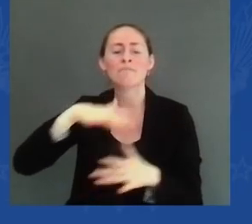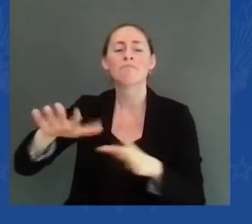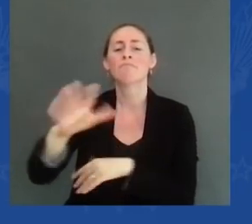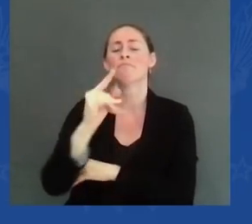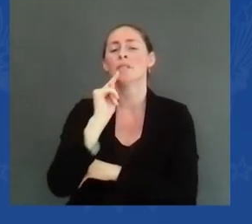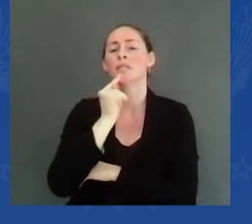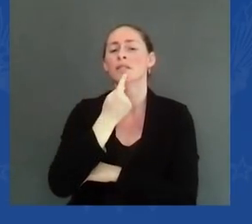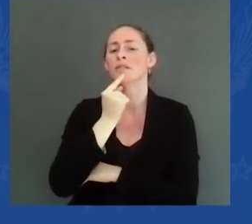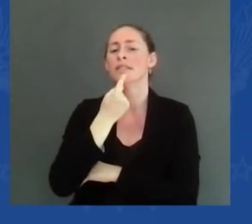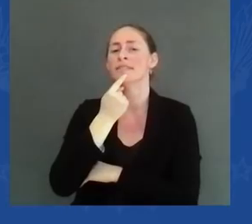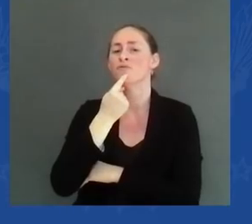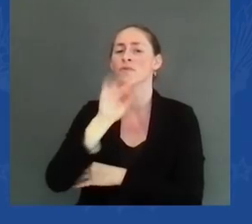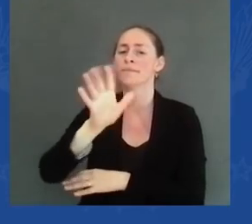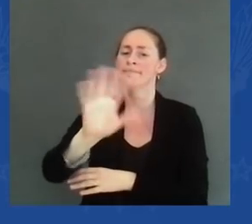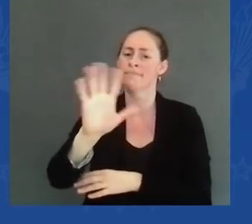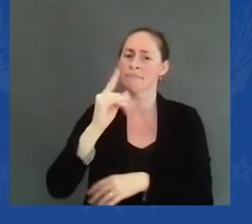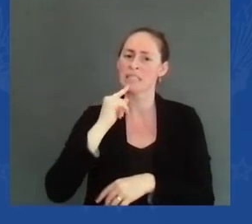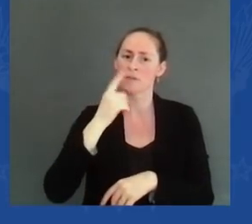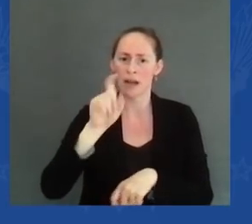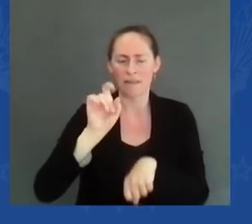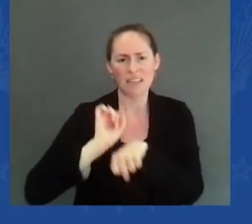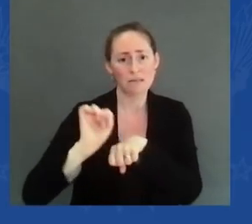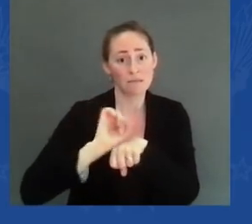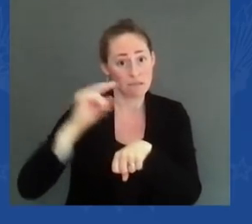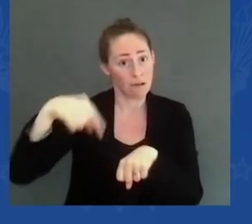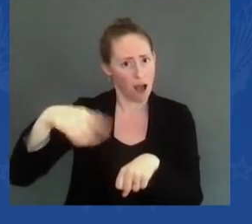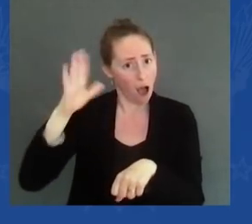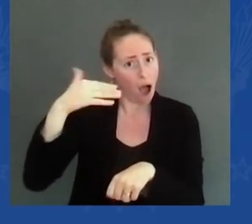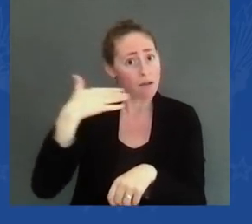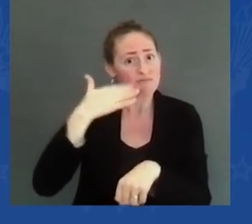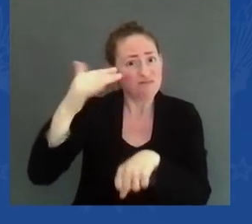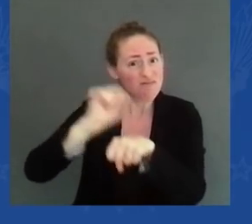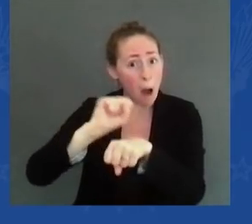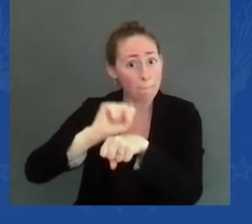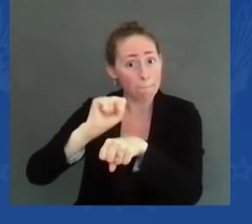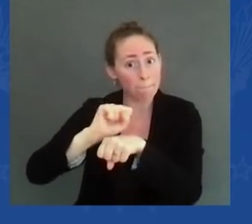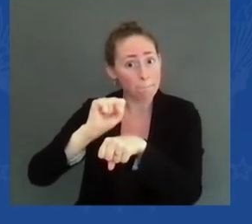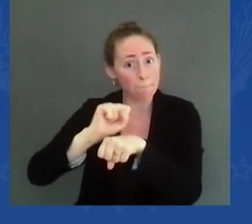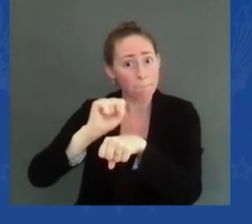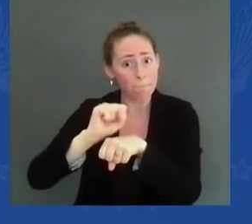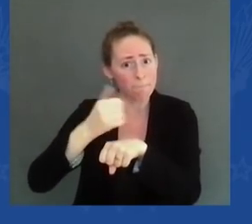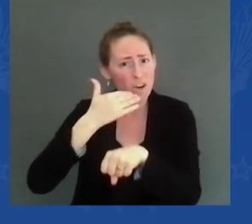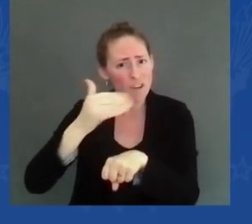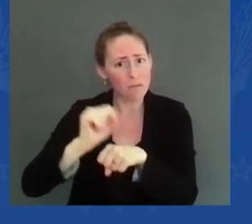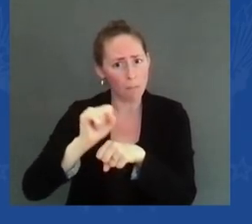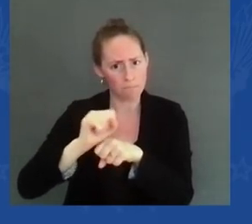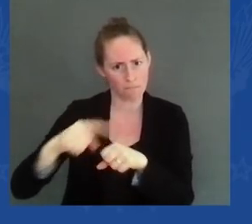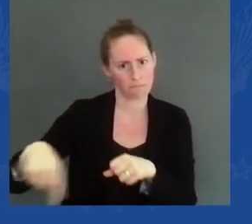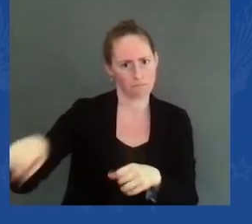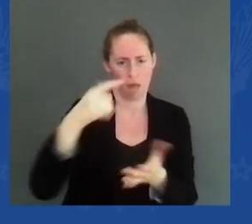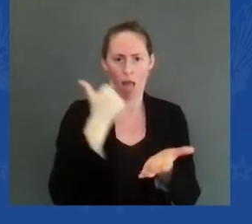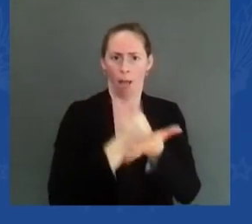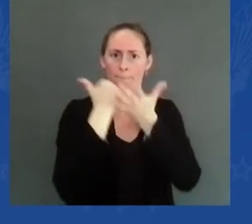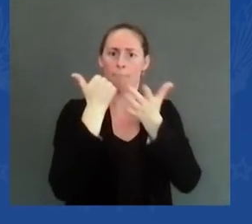we can put the economy back on the path to real growth. But in the meantime, we're going to save a whole hell